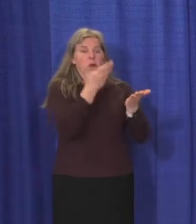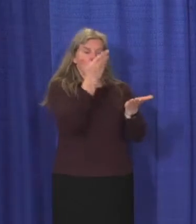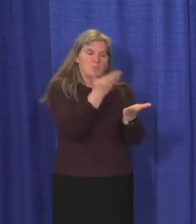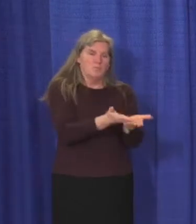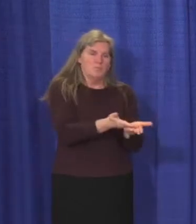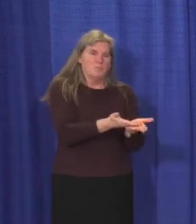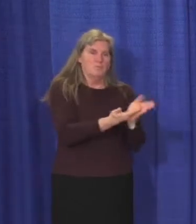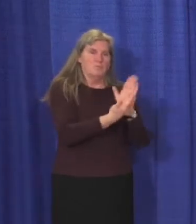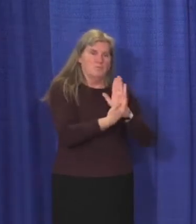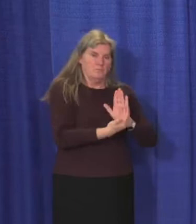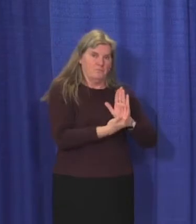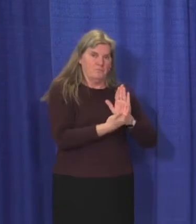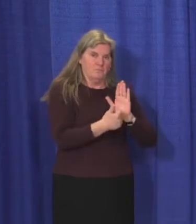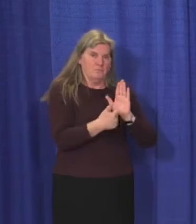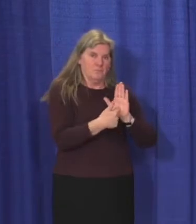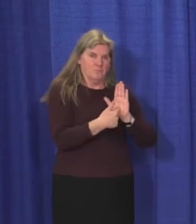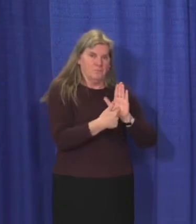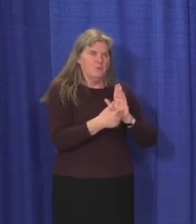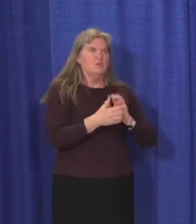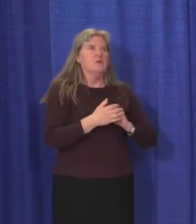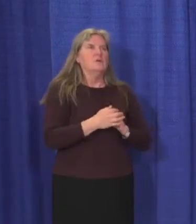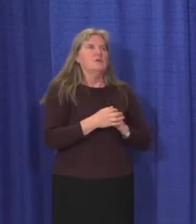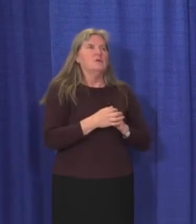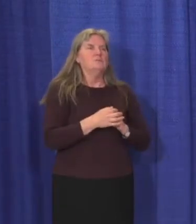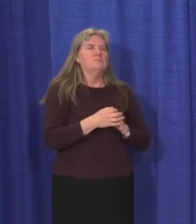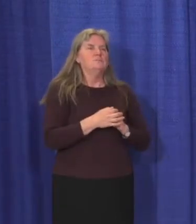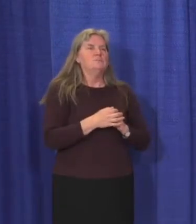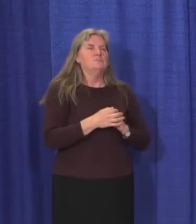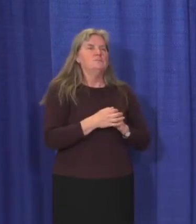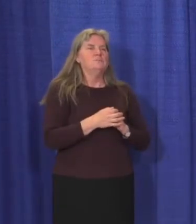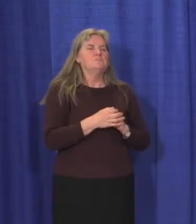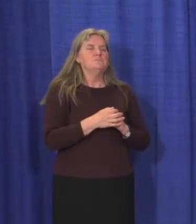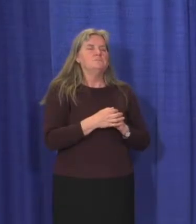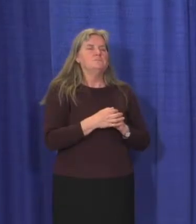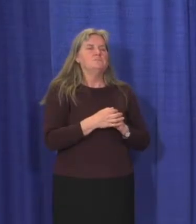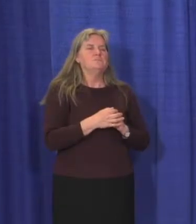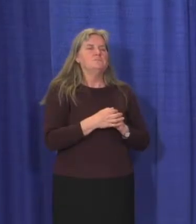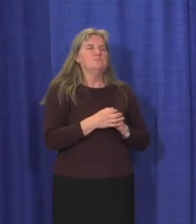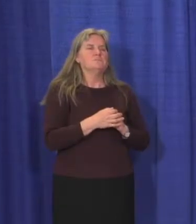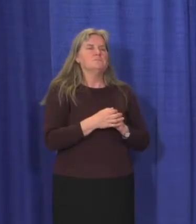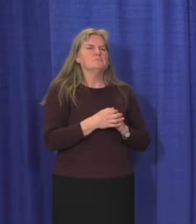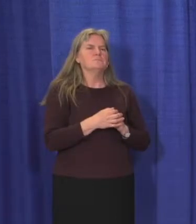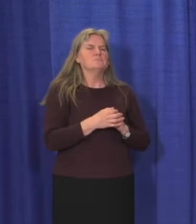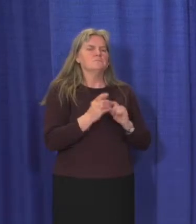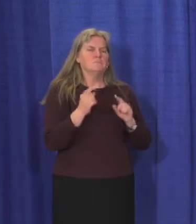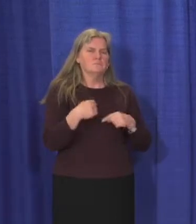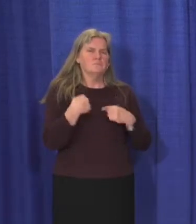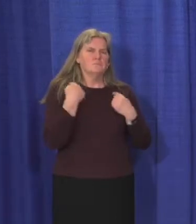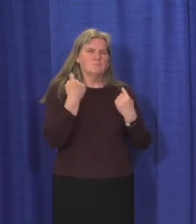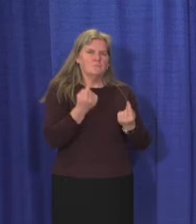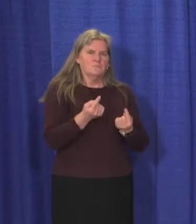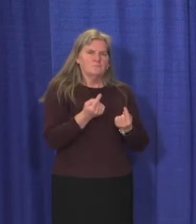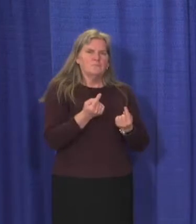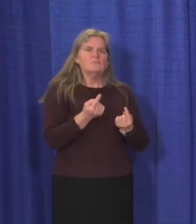But we also have now along history especially throughout